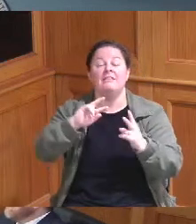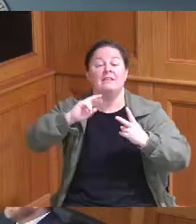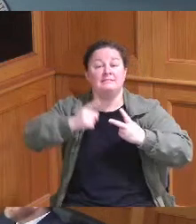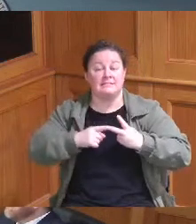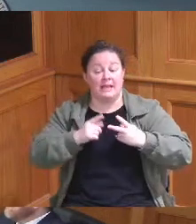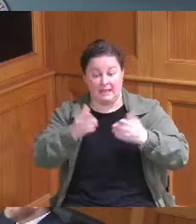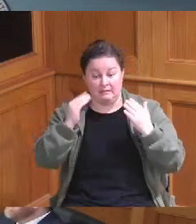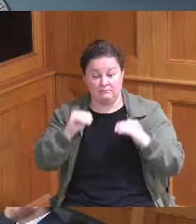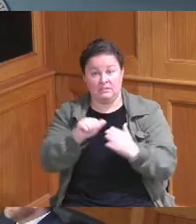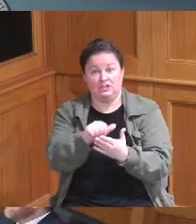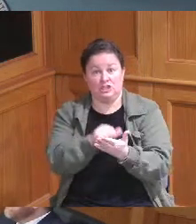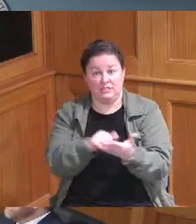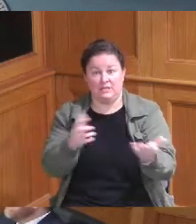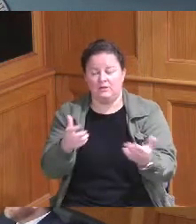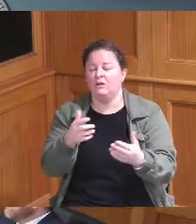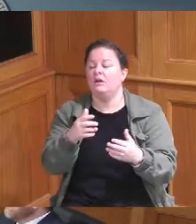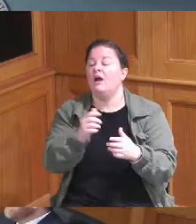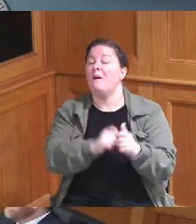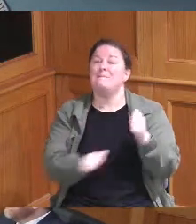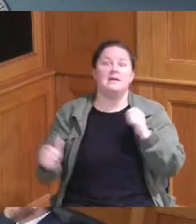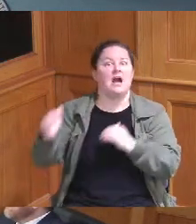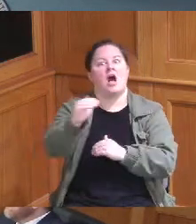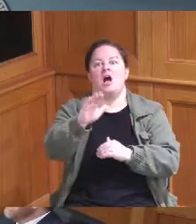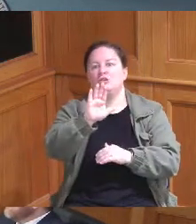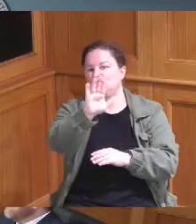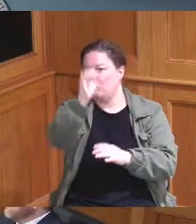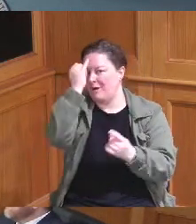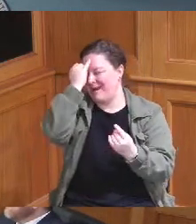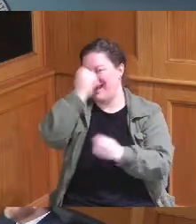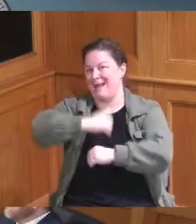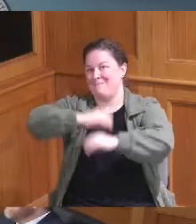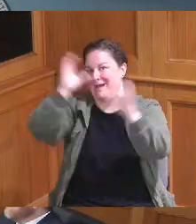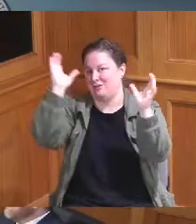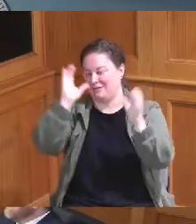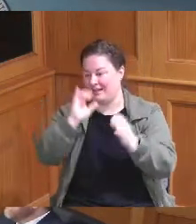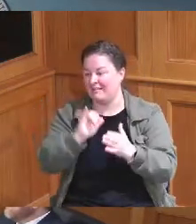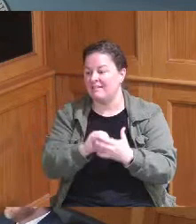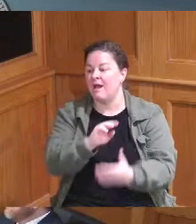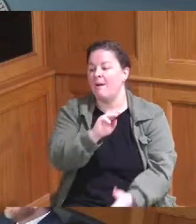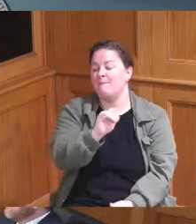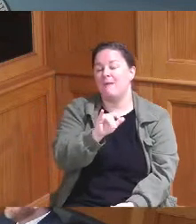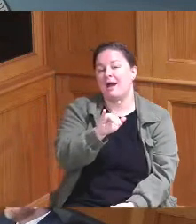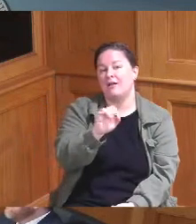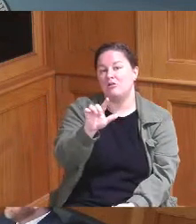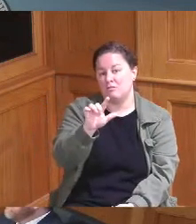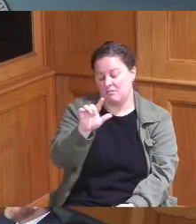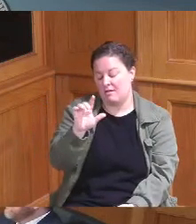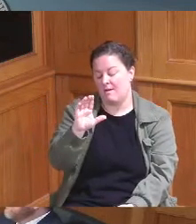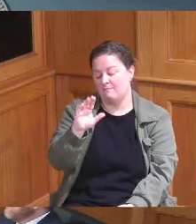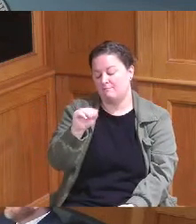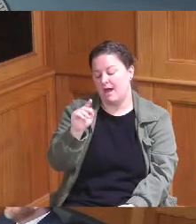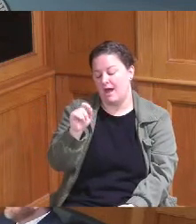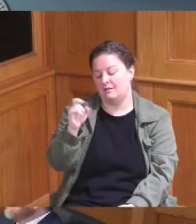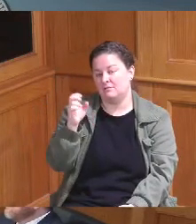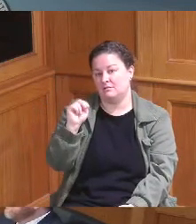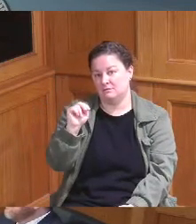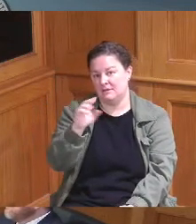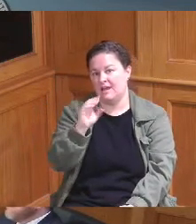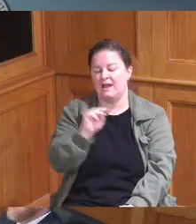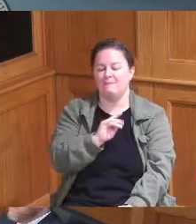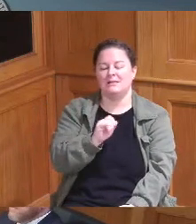JFS Director Michael Patton and Melissa Henry good afternoon board thank you for having us